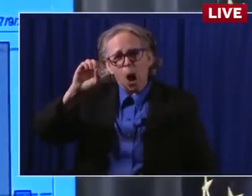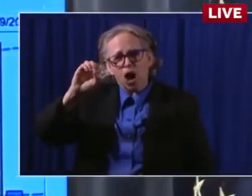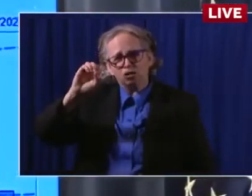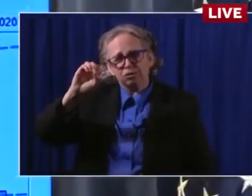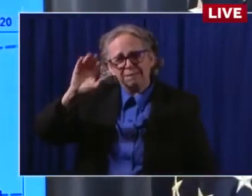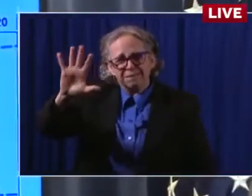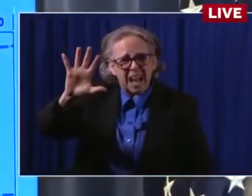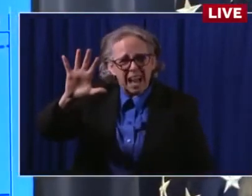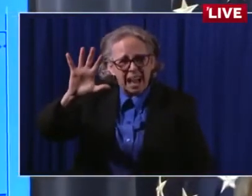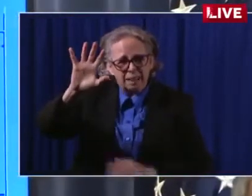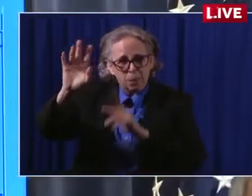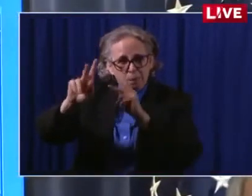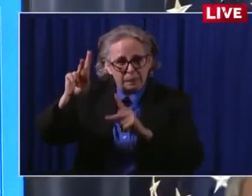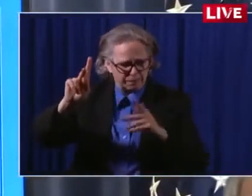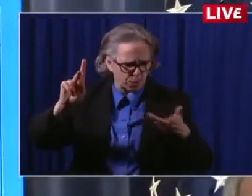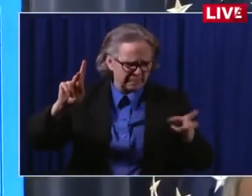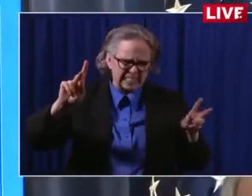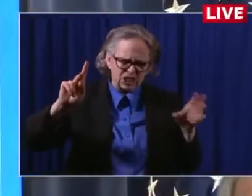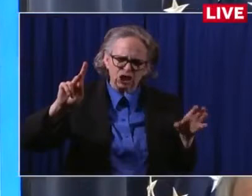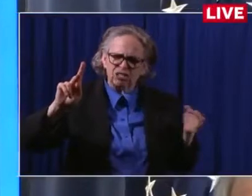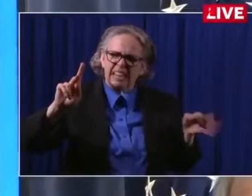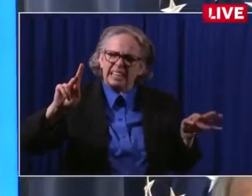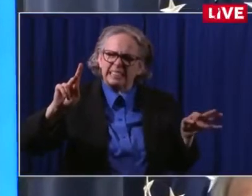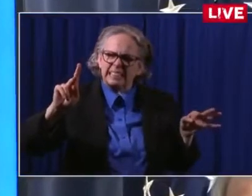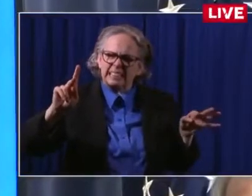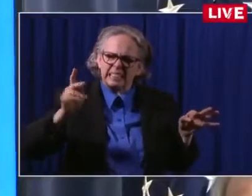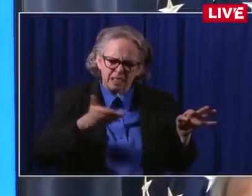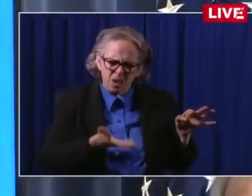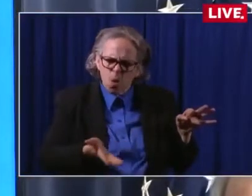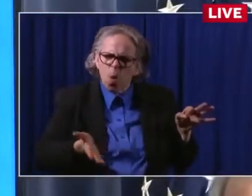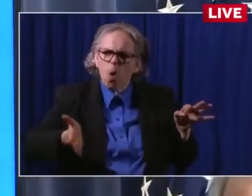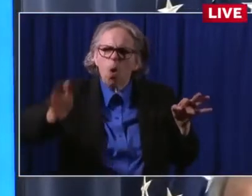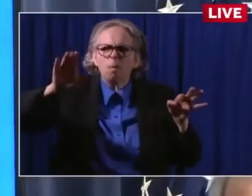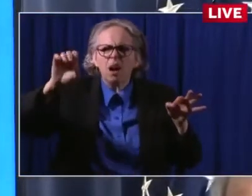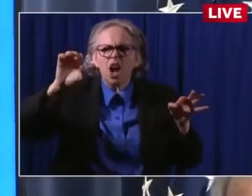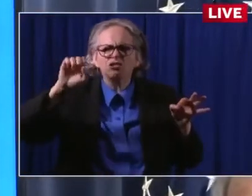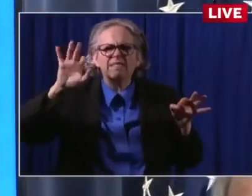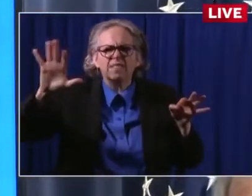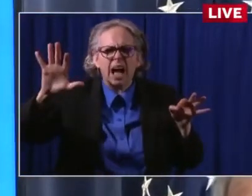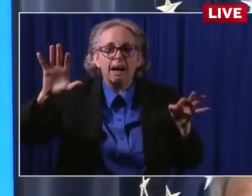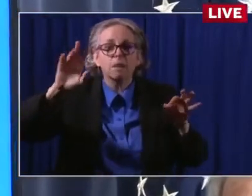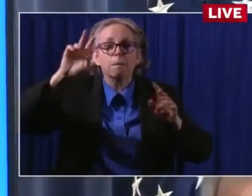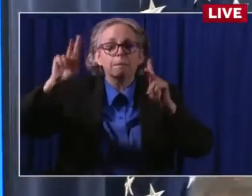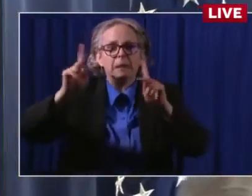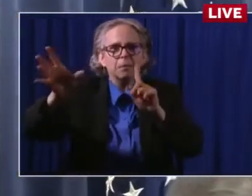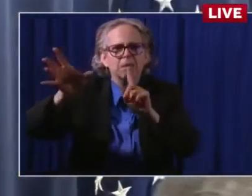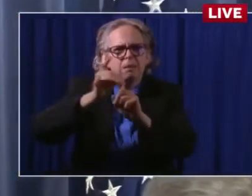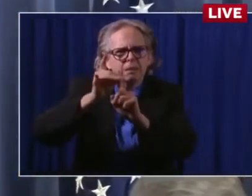AS OF TODAY, A SNAPSHOT AS OF TODAY, 905.